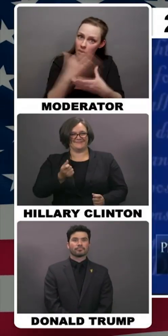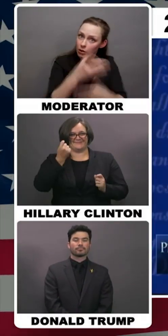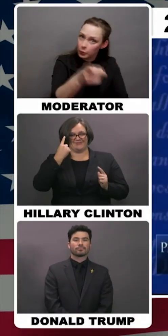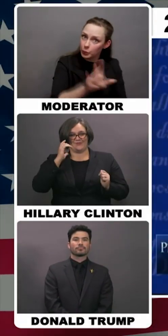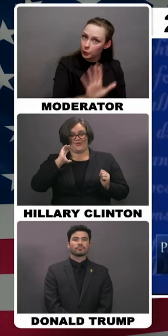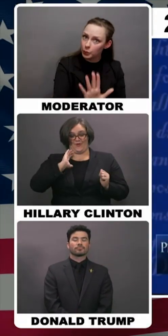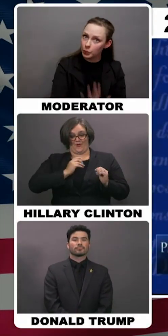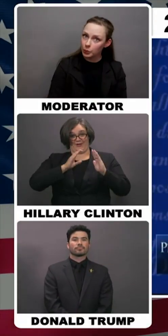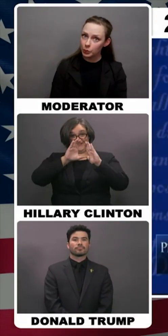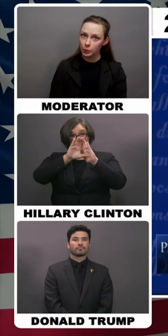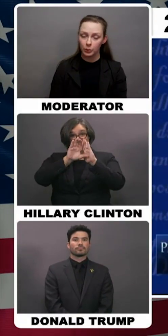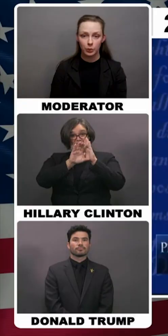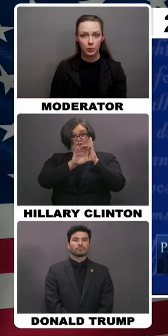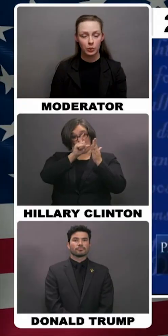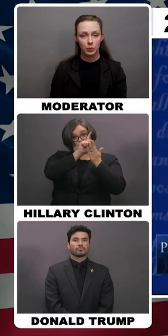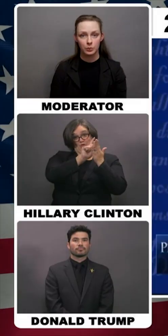presidents have something called veto power.